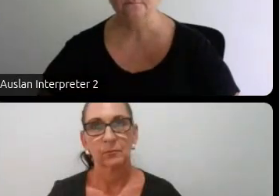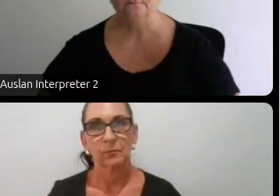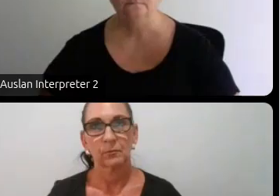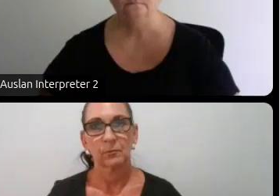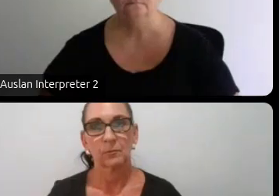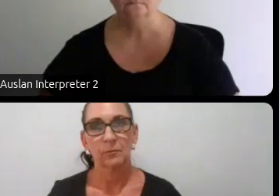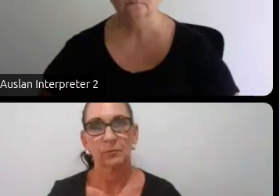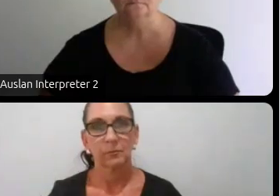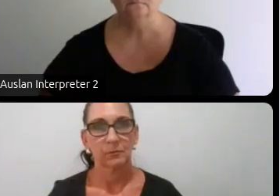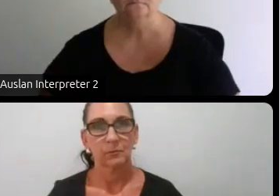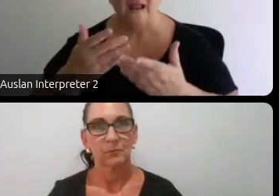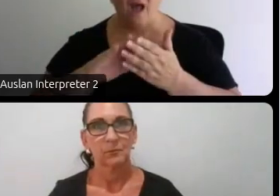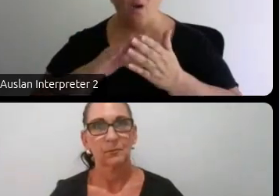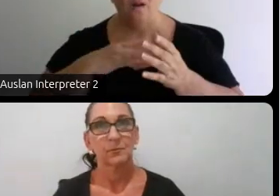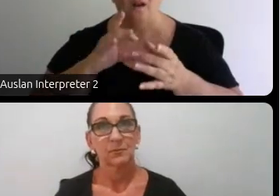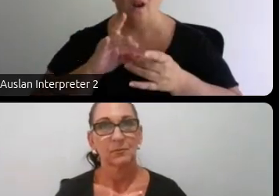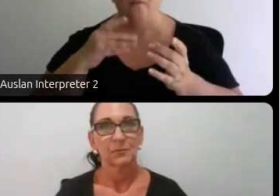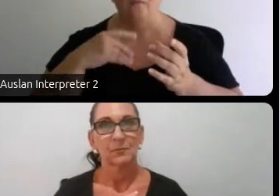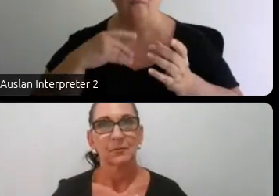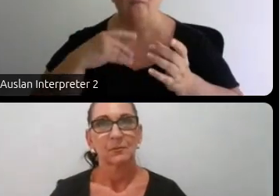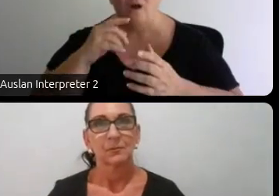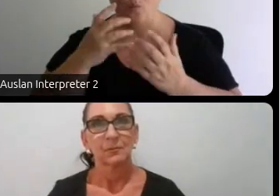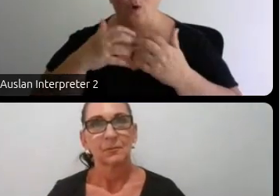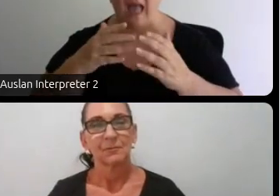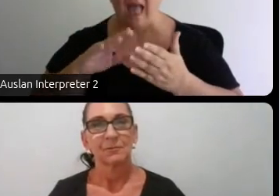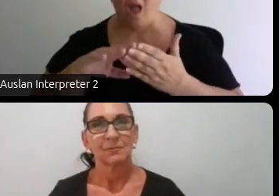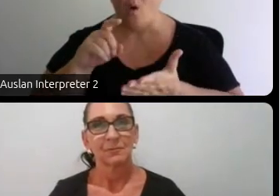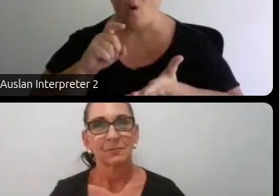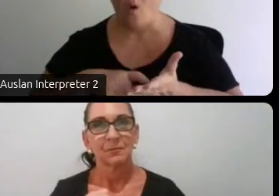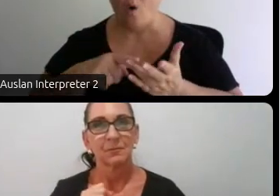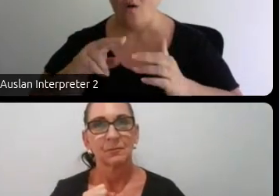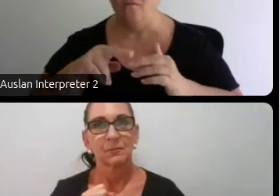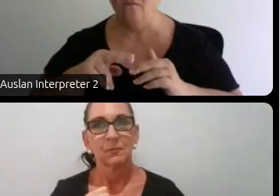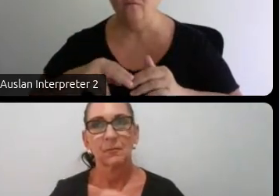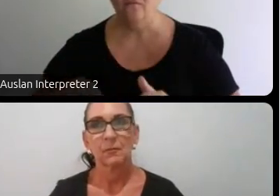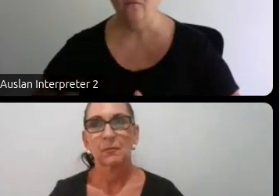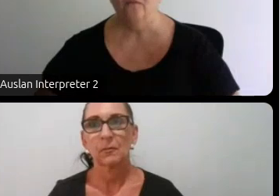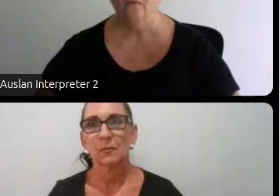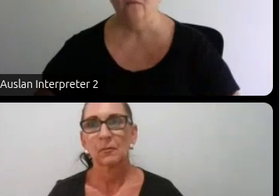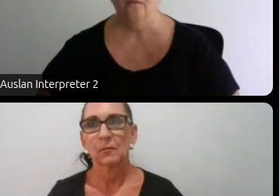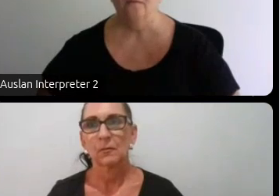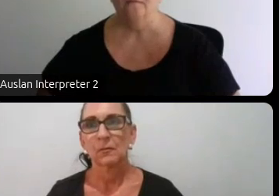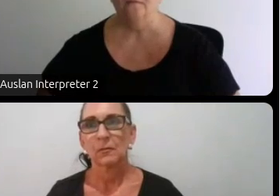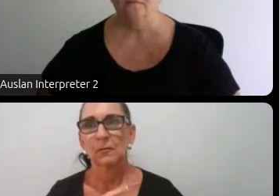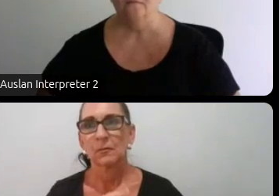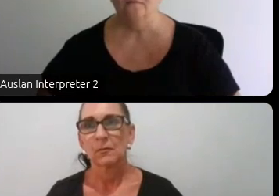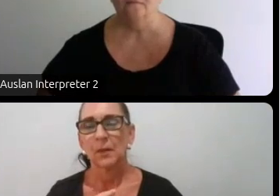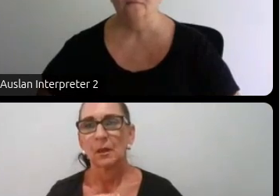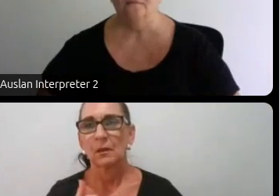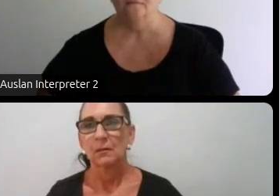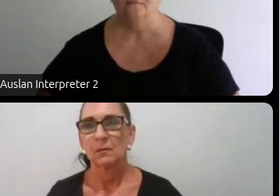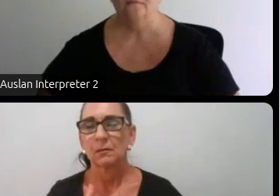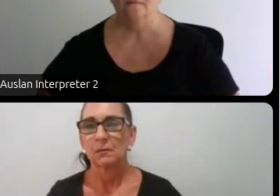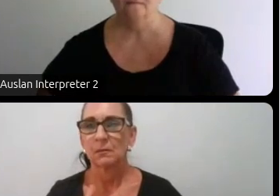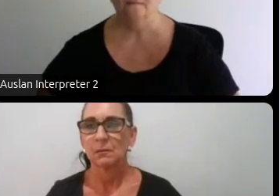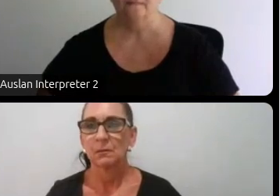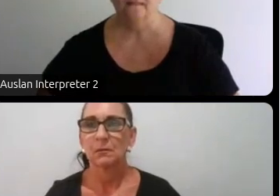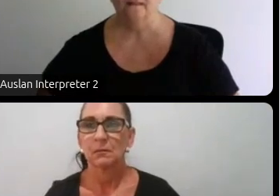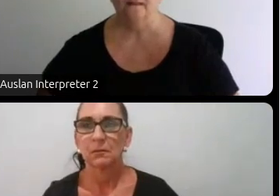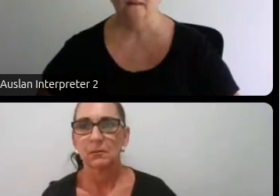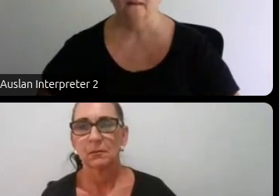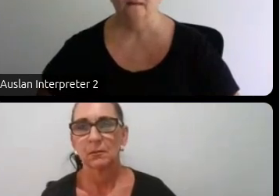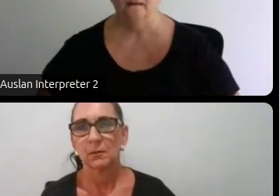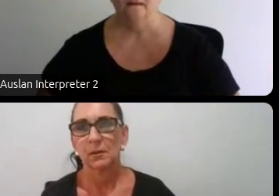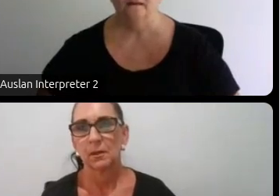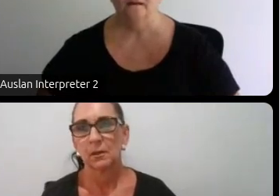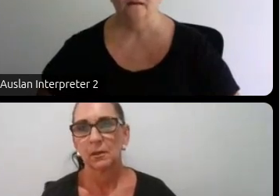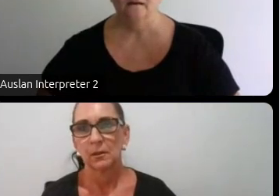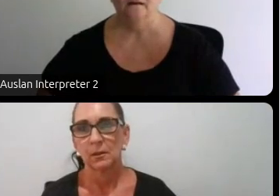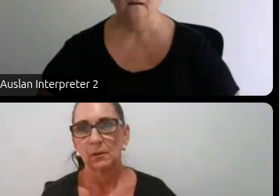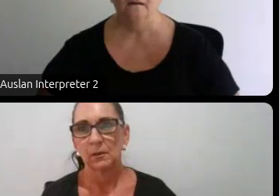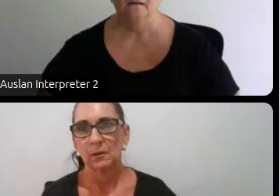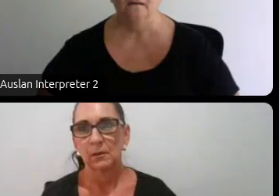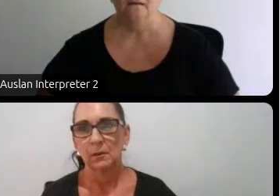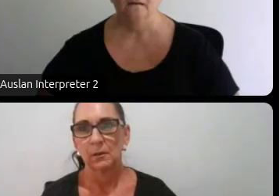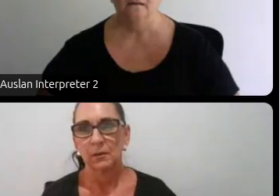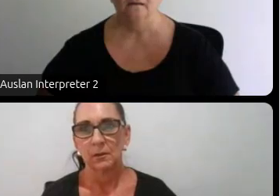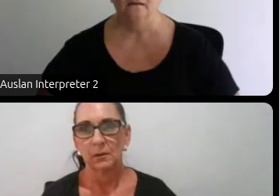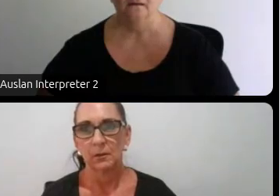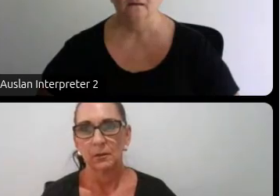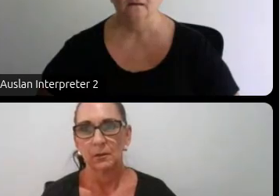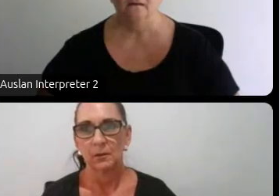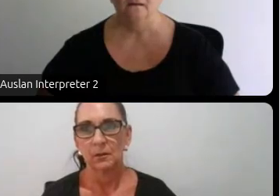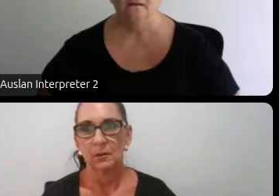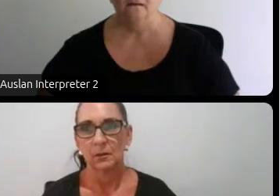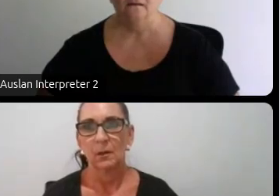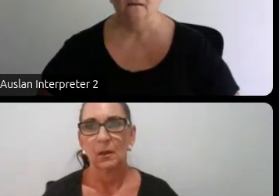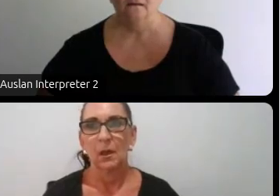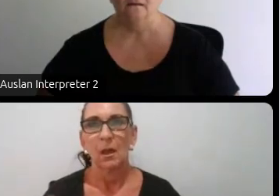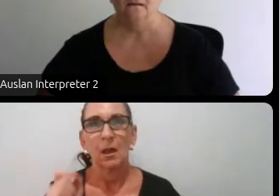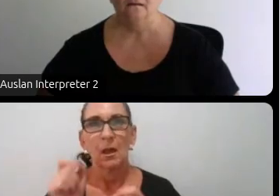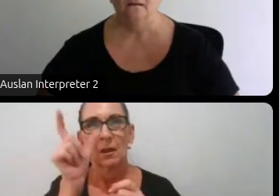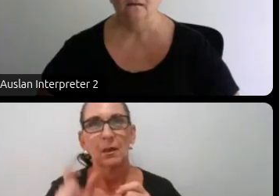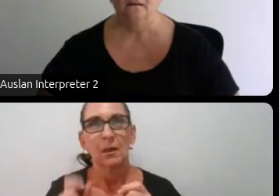Um it would depend on the service uh and and why there is a need for that vacation care